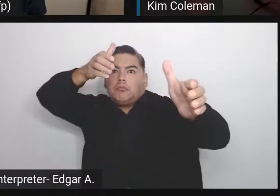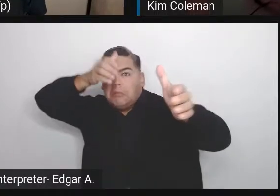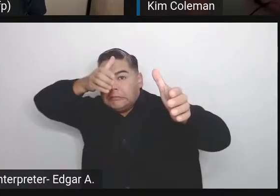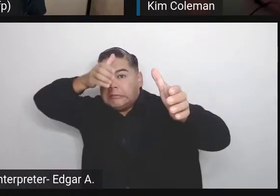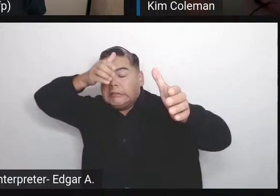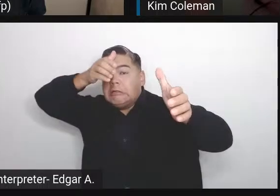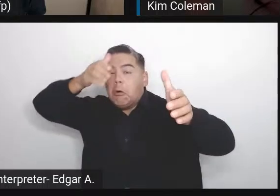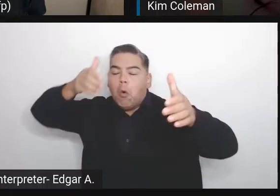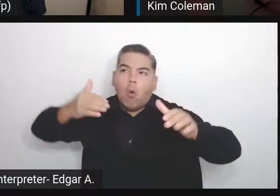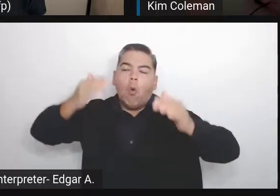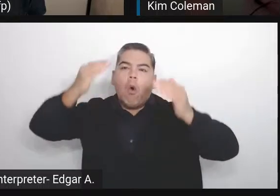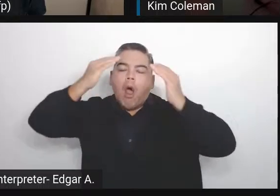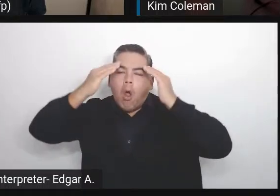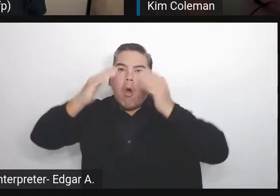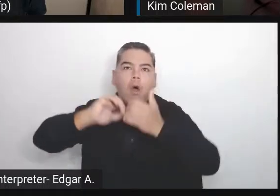I think workers by default got more accessible to everyone.